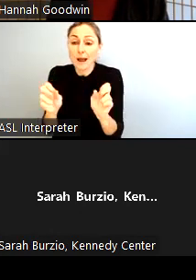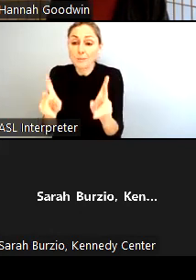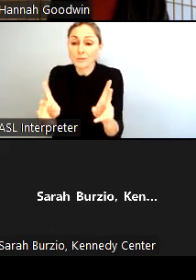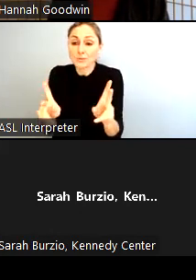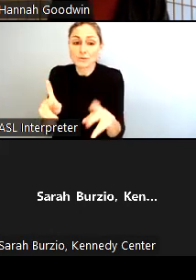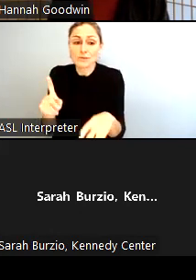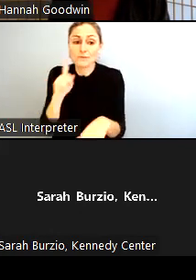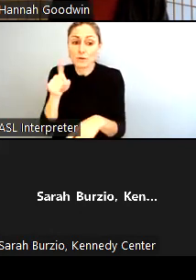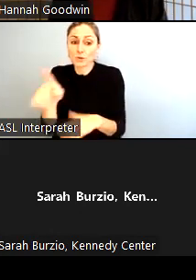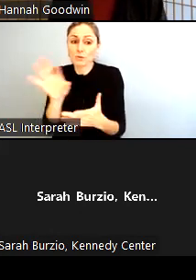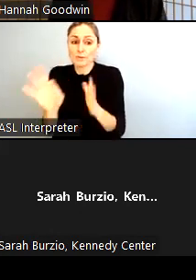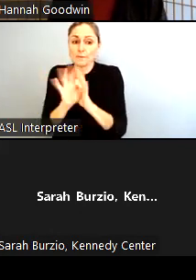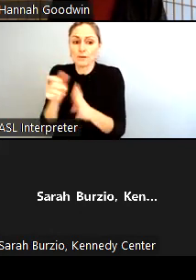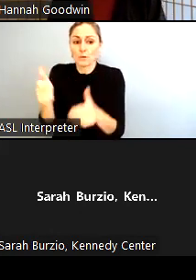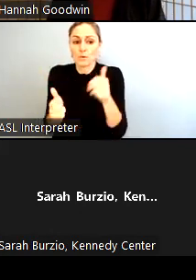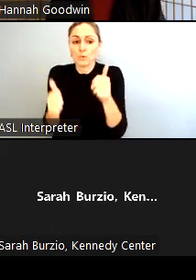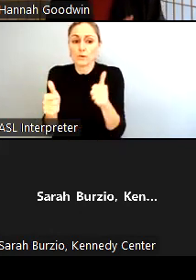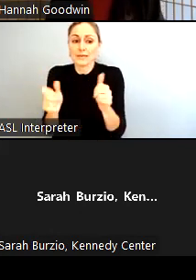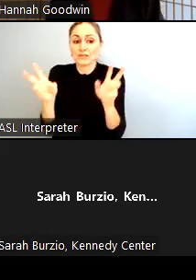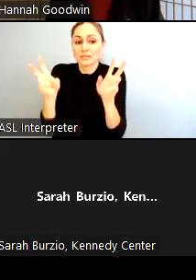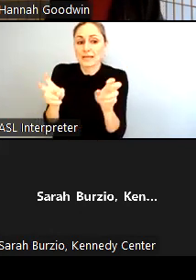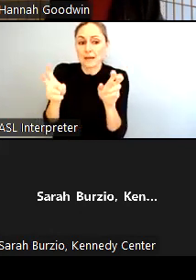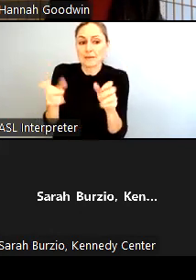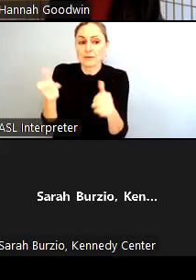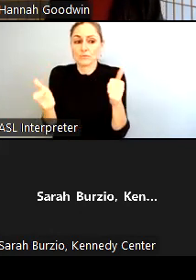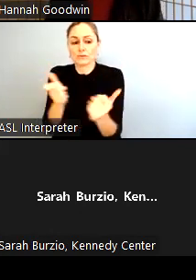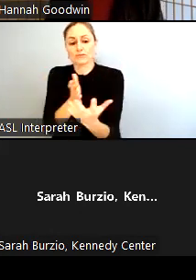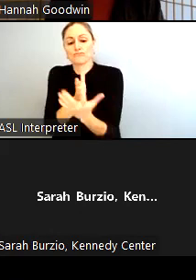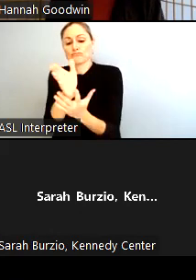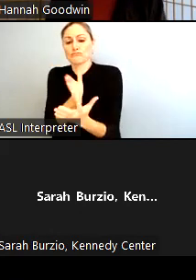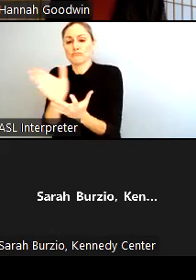which topic tracks you feel best align with your proposal,